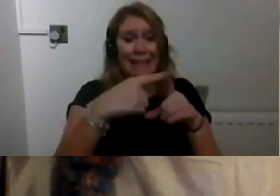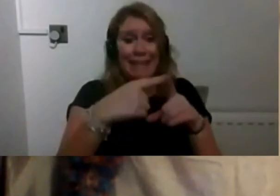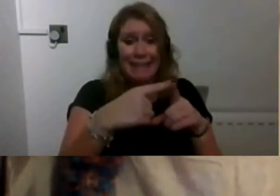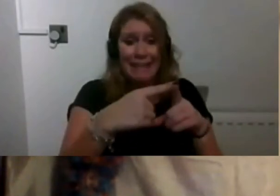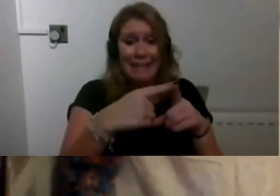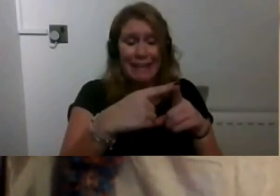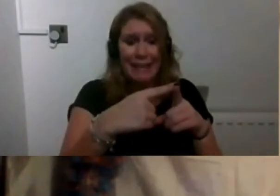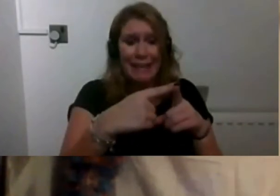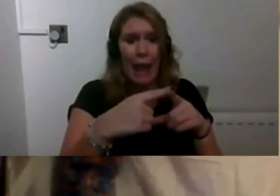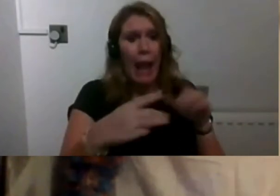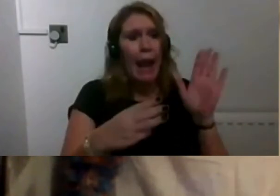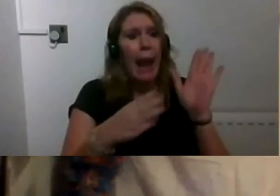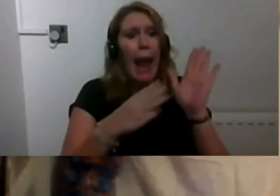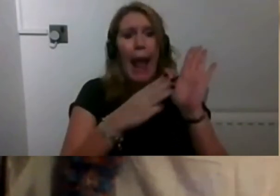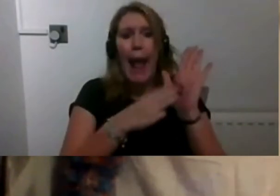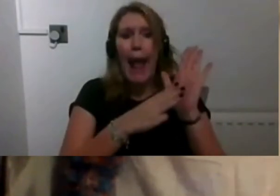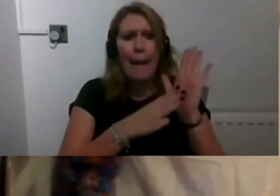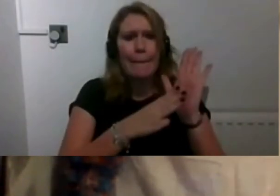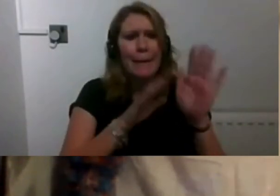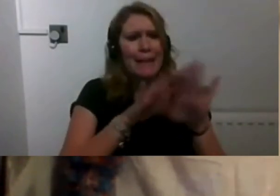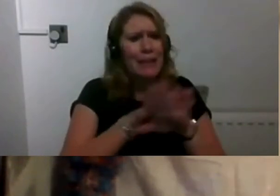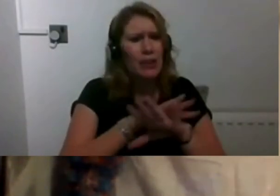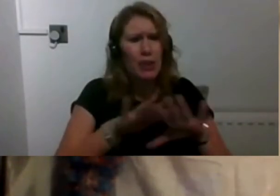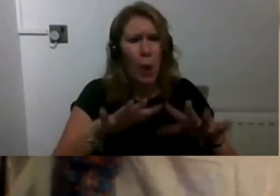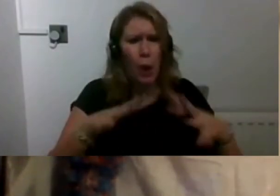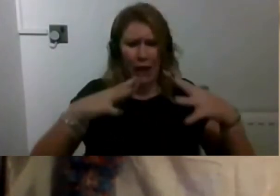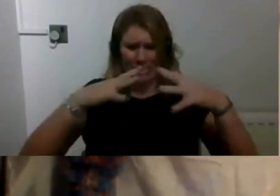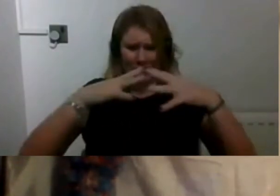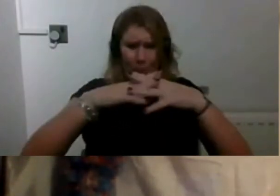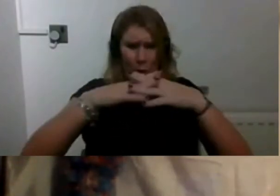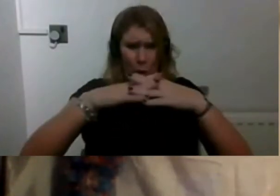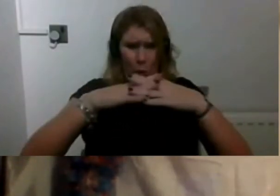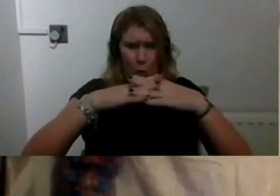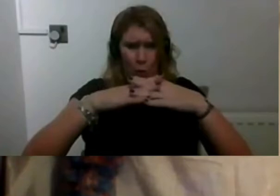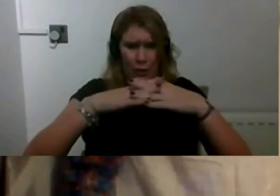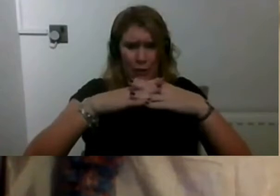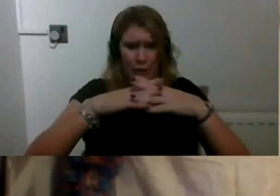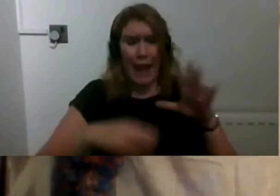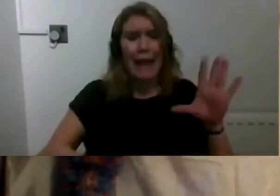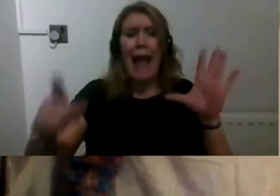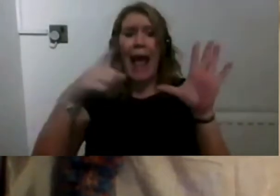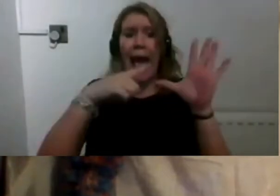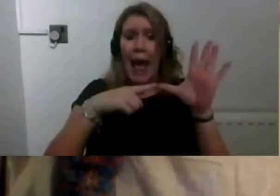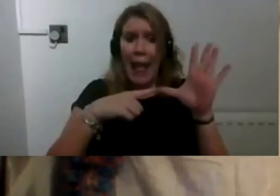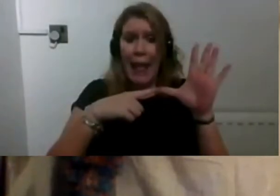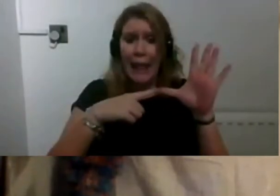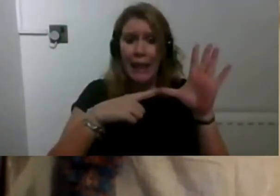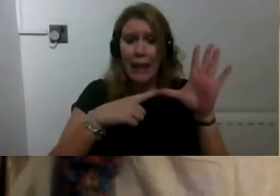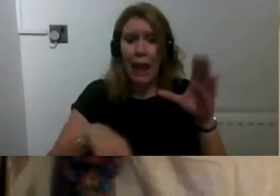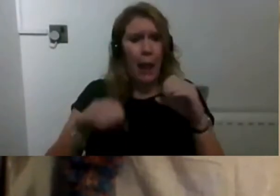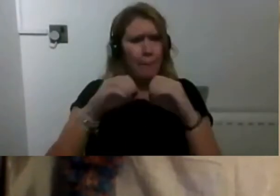An A a B is not a D. To hell with it too.